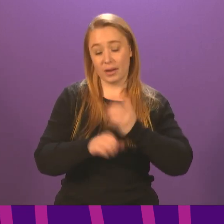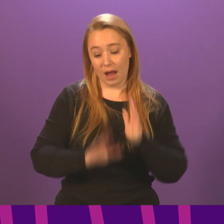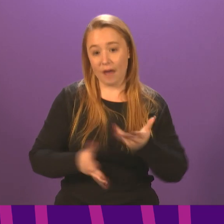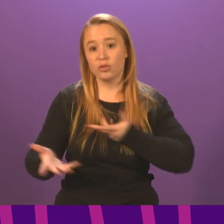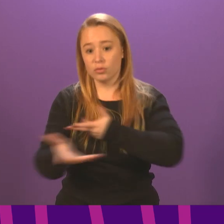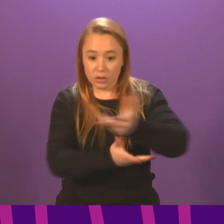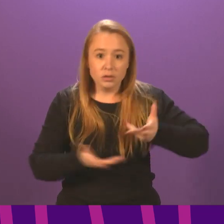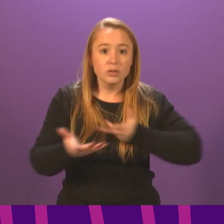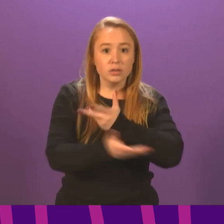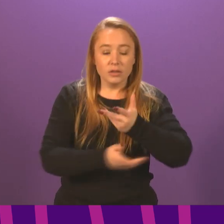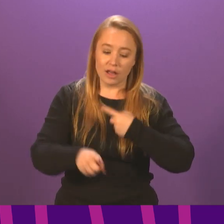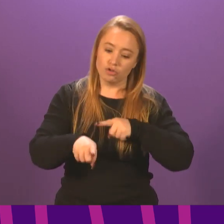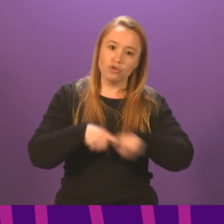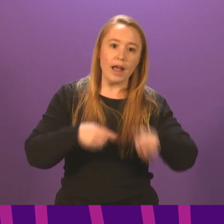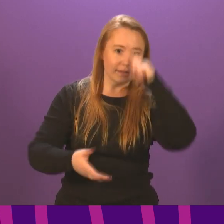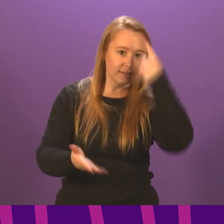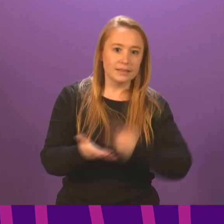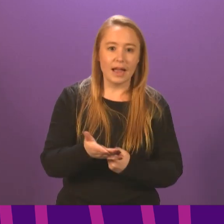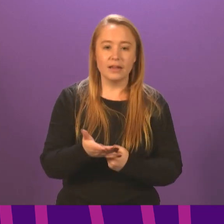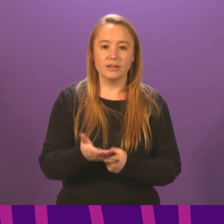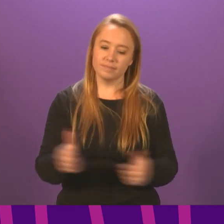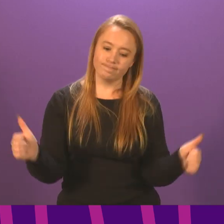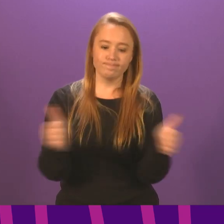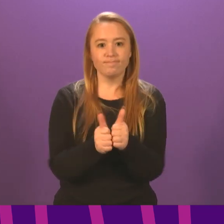parts of the UK to see whether we might be able to arrive at consensus. I will update